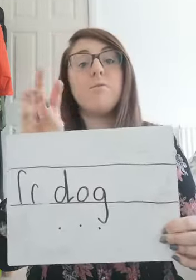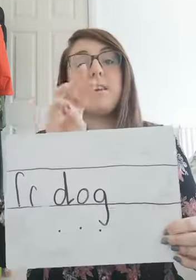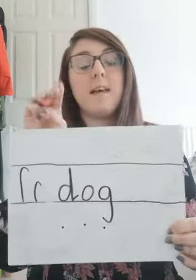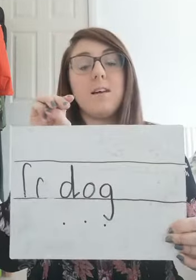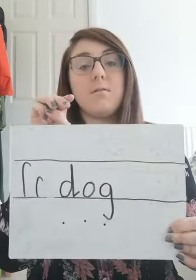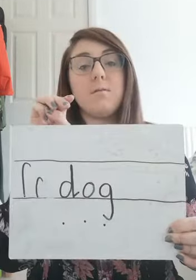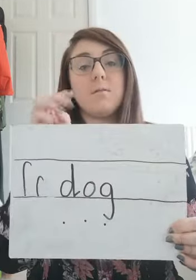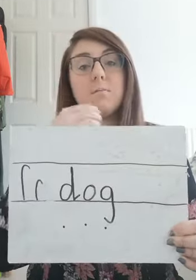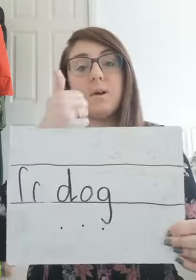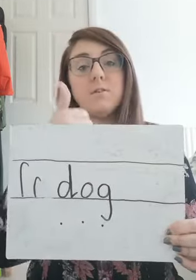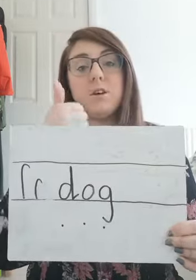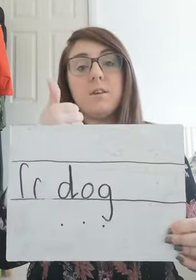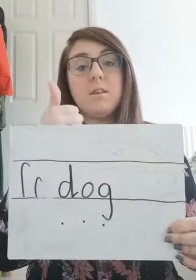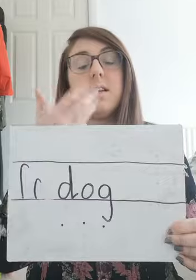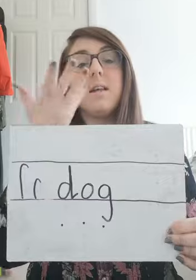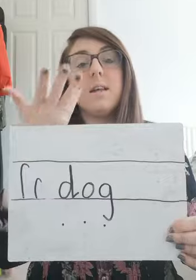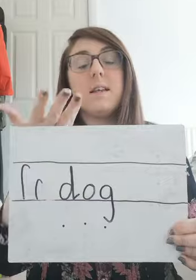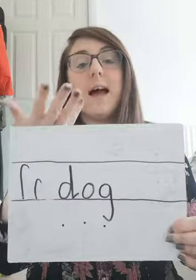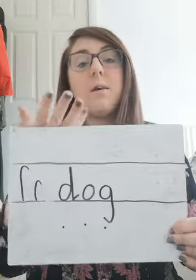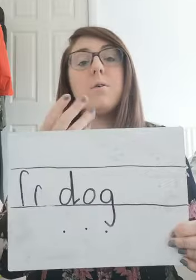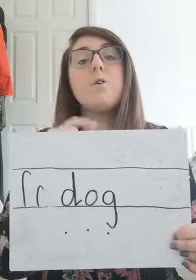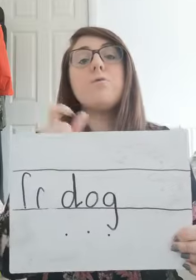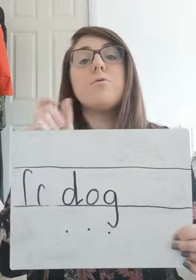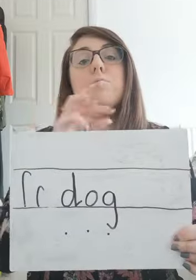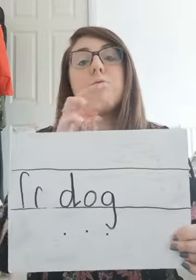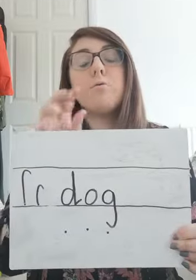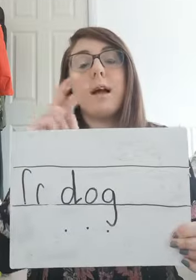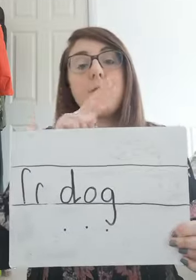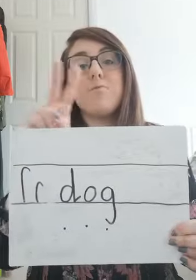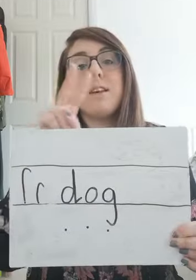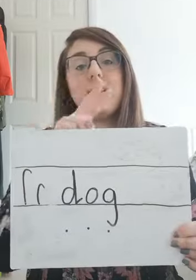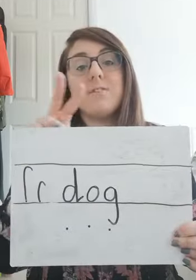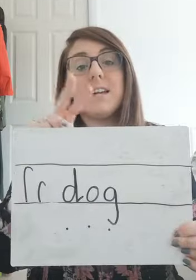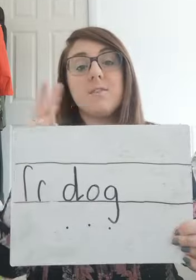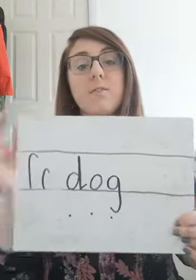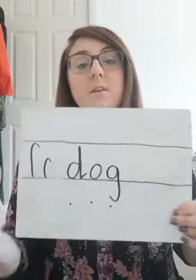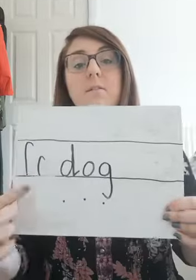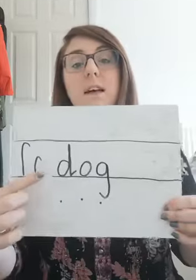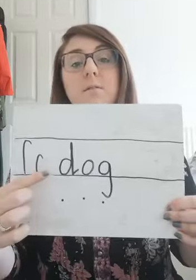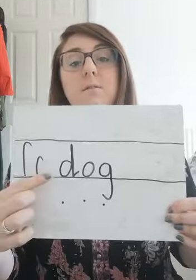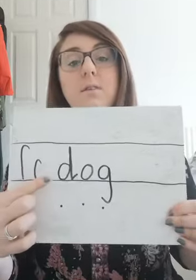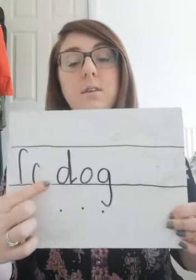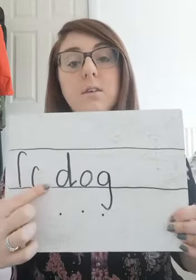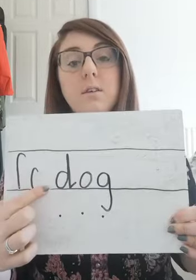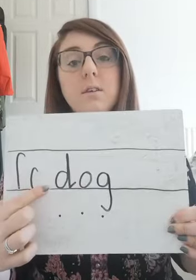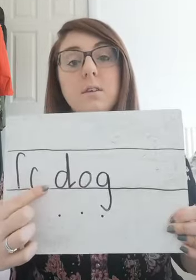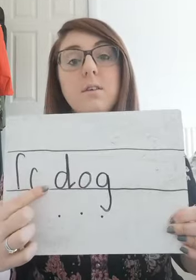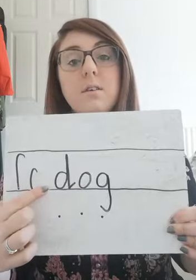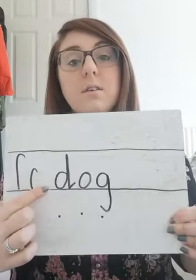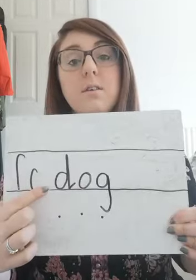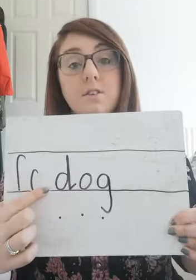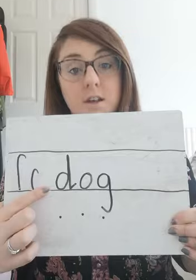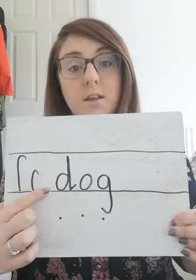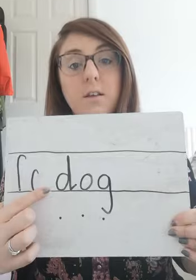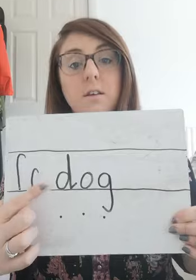3 sounds. Well done! Now have a read of each of those sounds. d